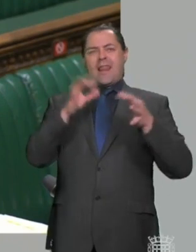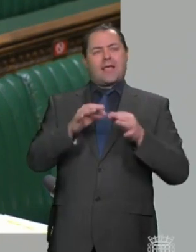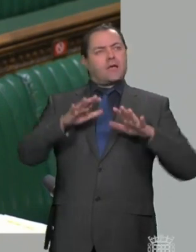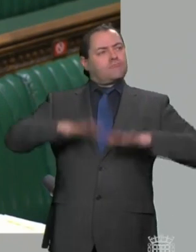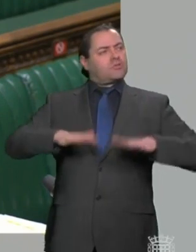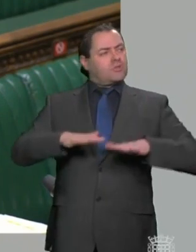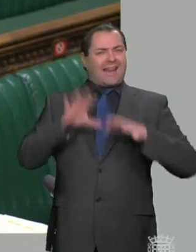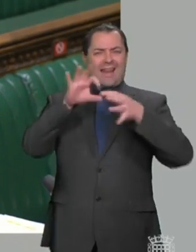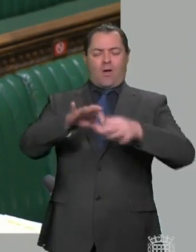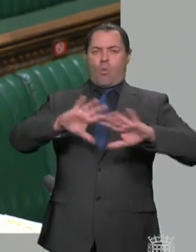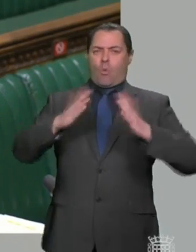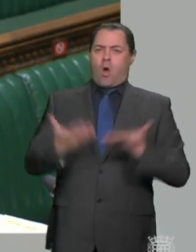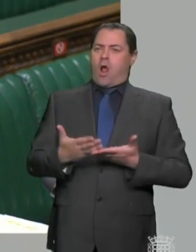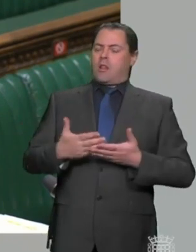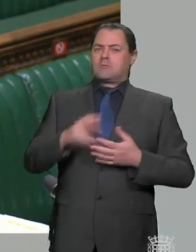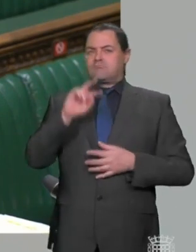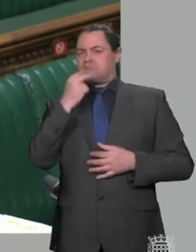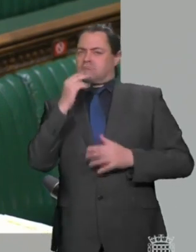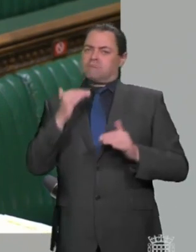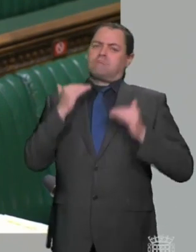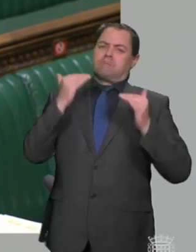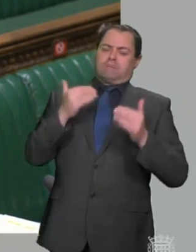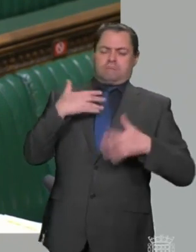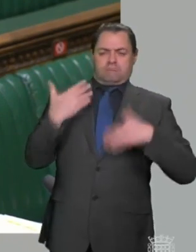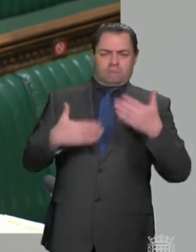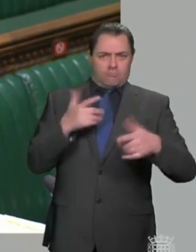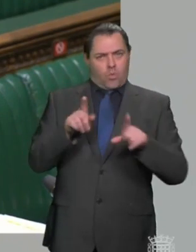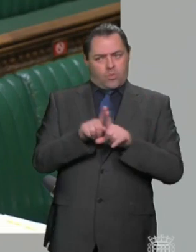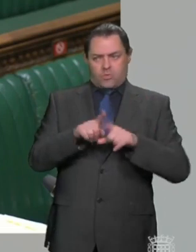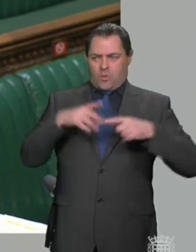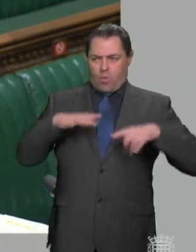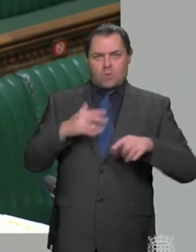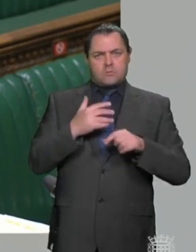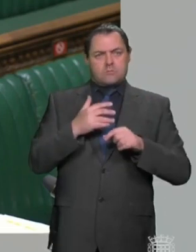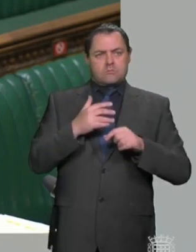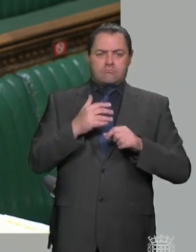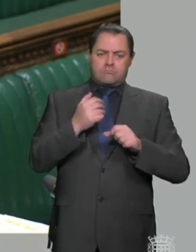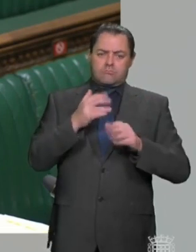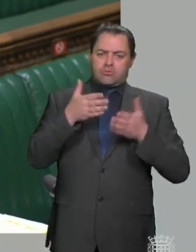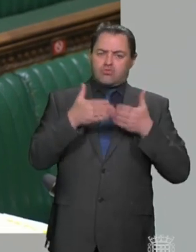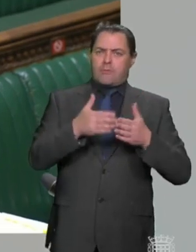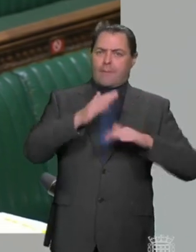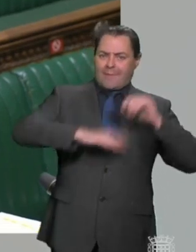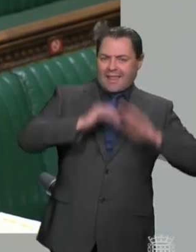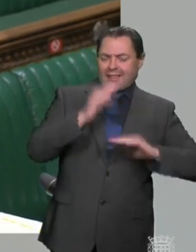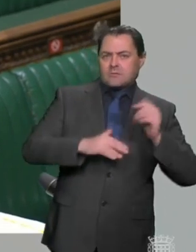and our determination to expand shipbuilding and expand our naval presence, which is good not only